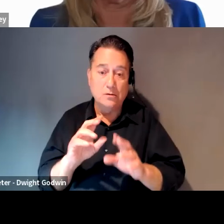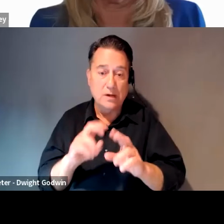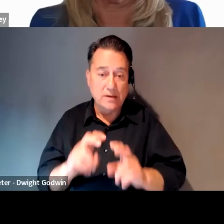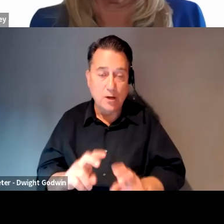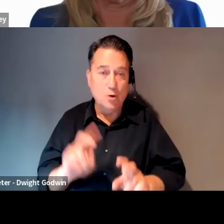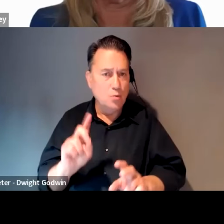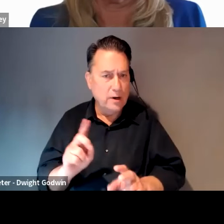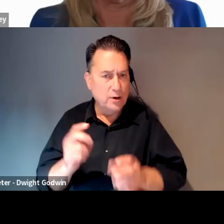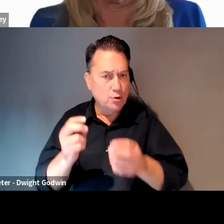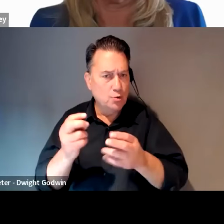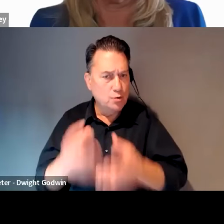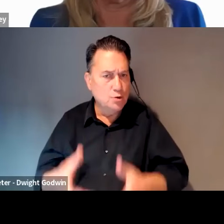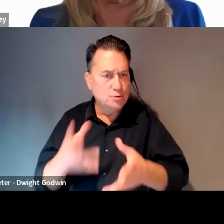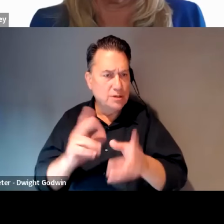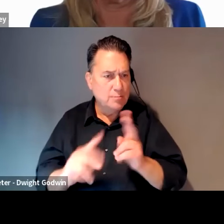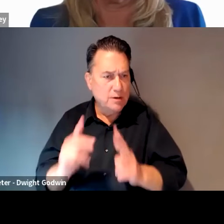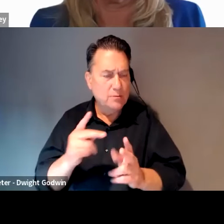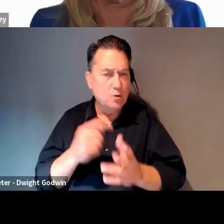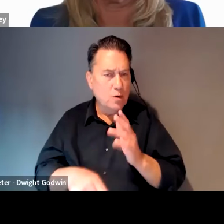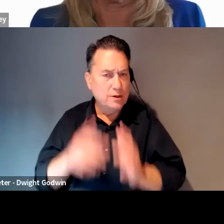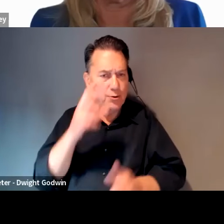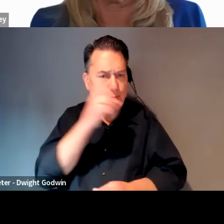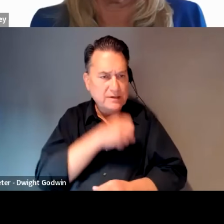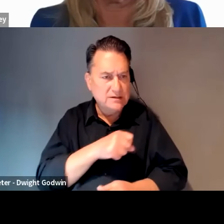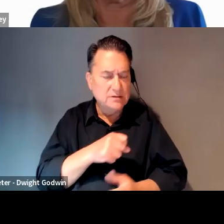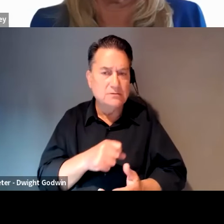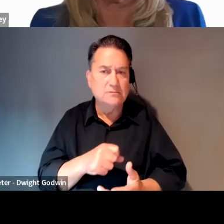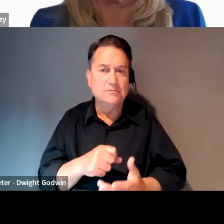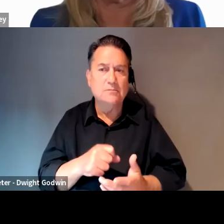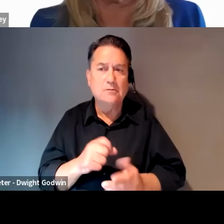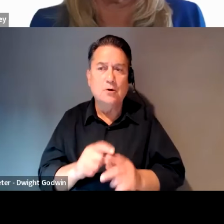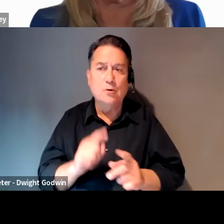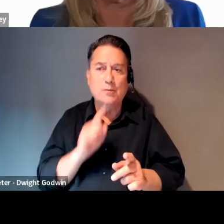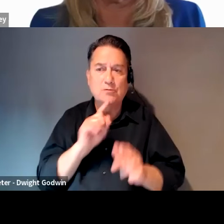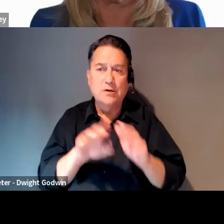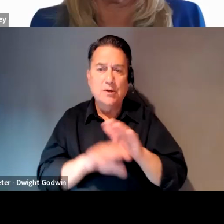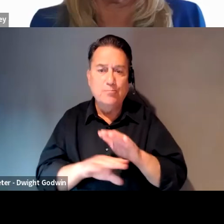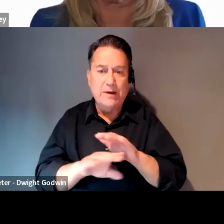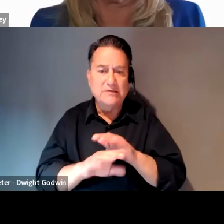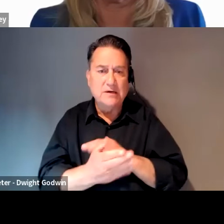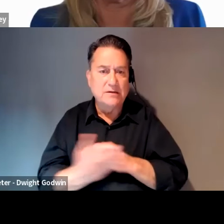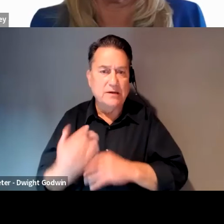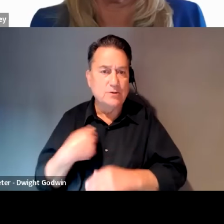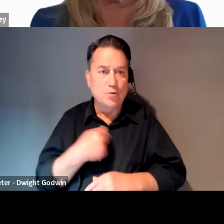What are the dropout points, what are you missing? But very basic things that we didn't know,